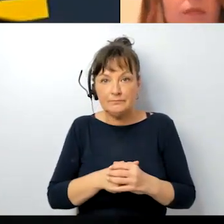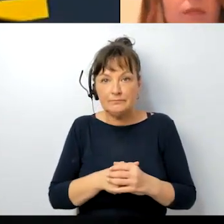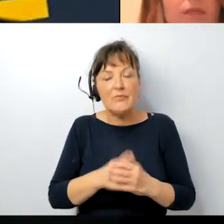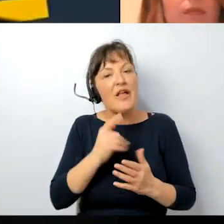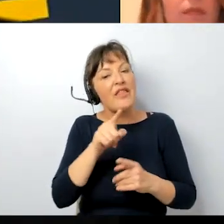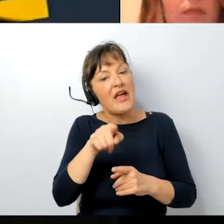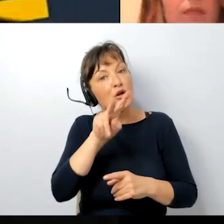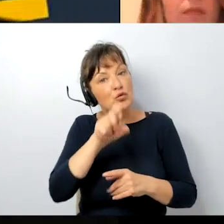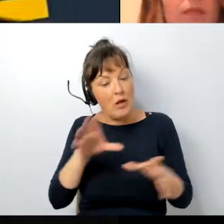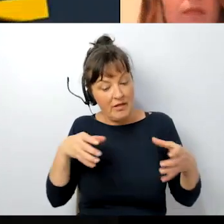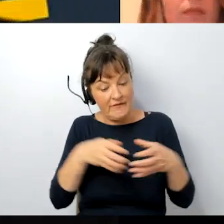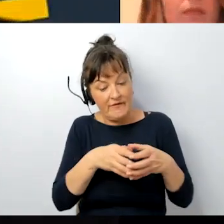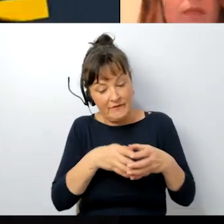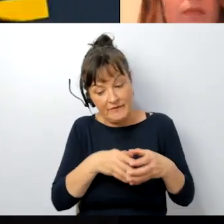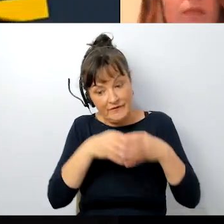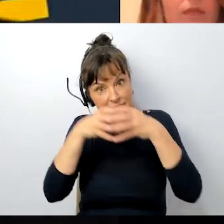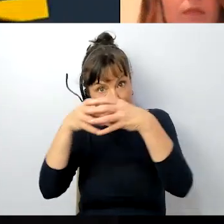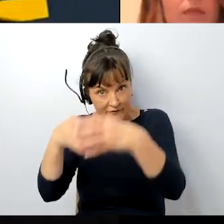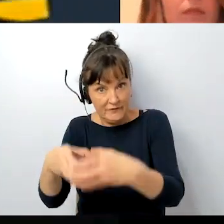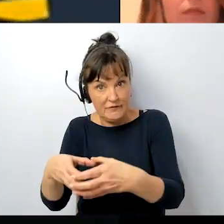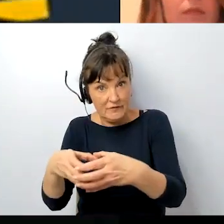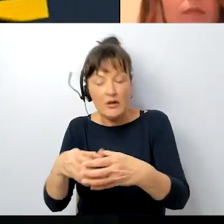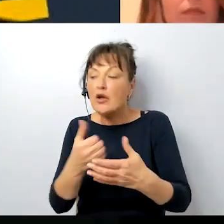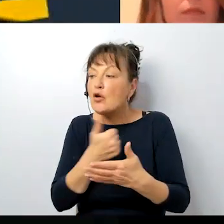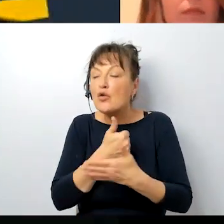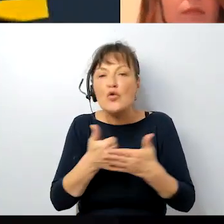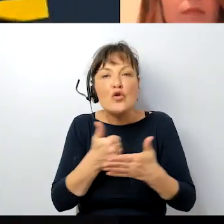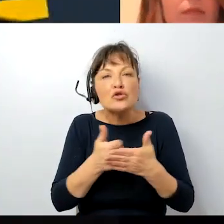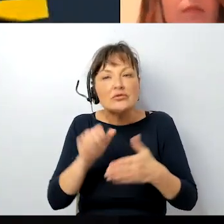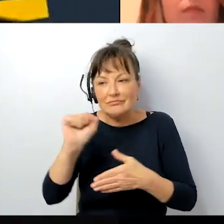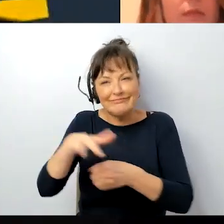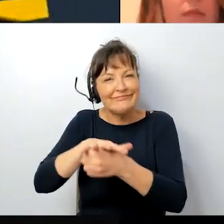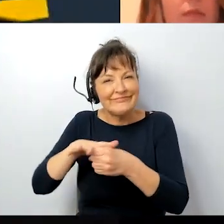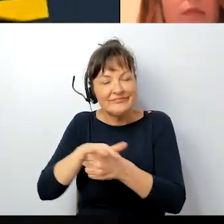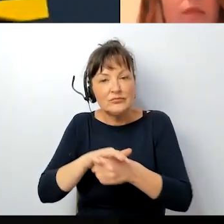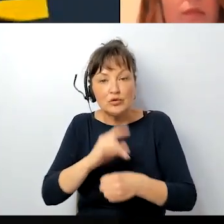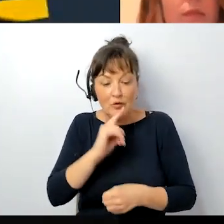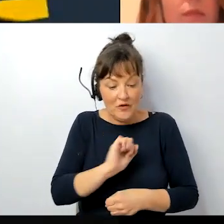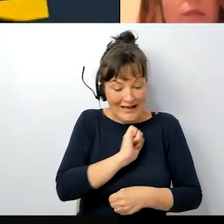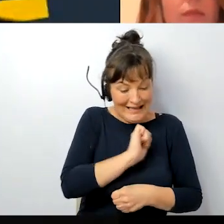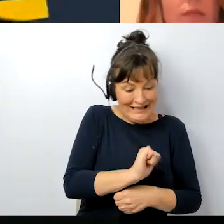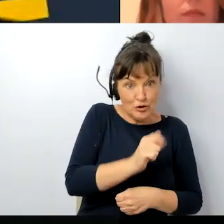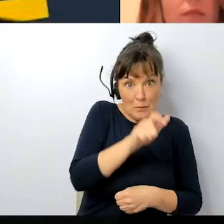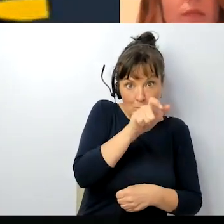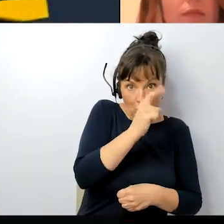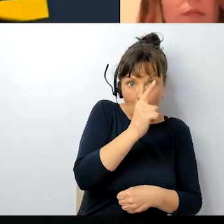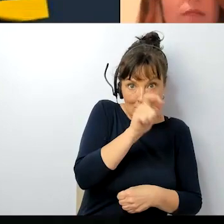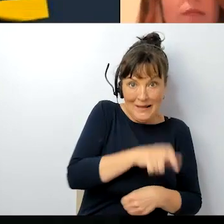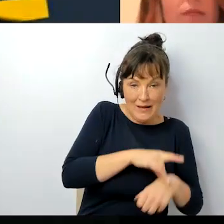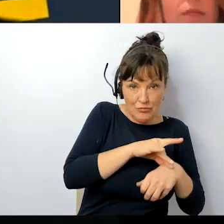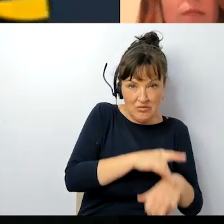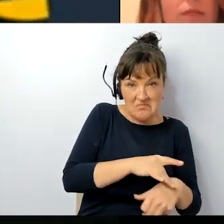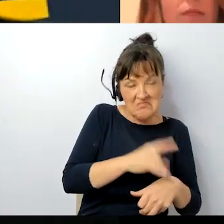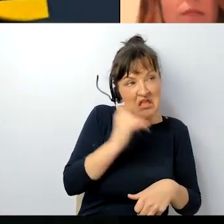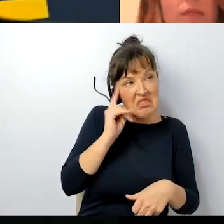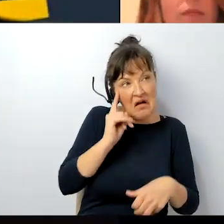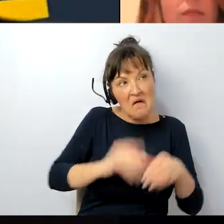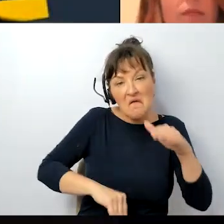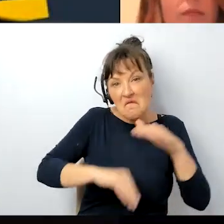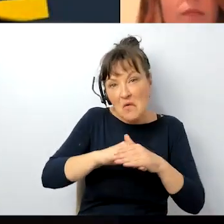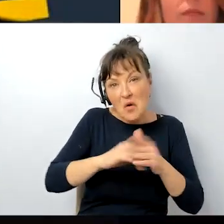down and will probably take about 12 people to the site we're hiring for and we usually take,